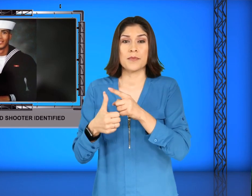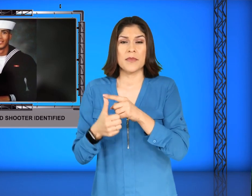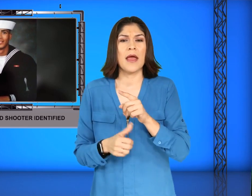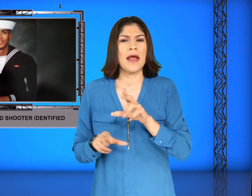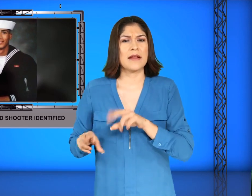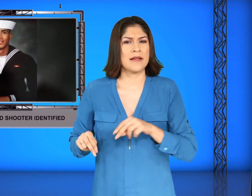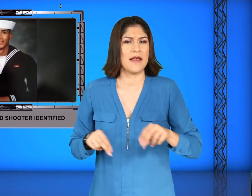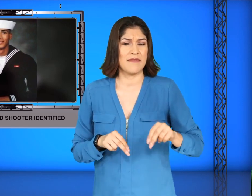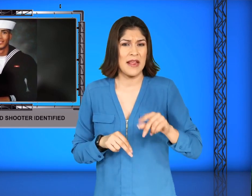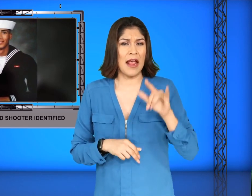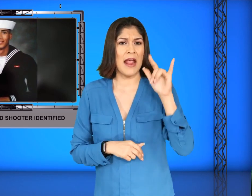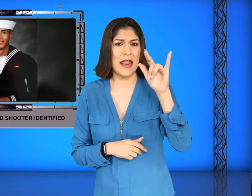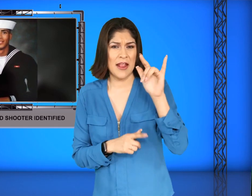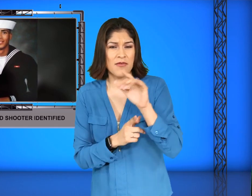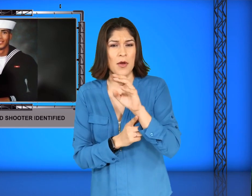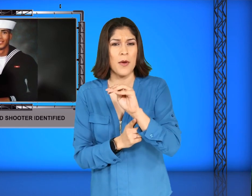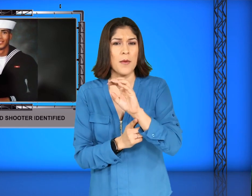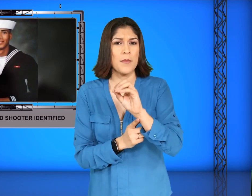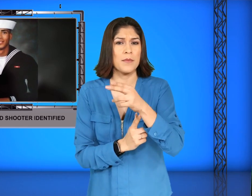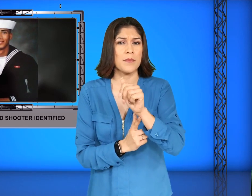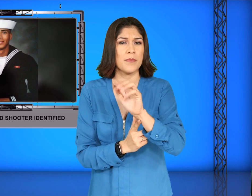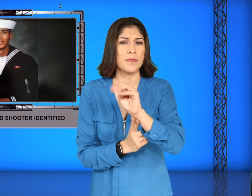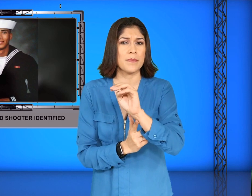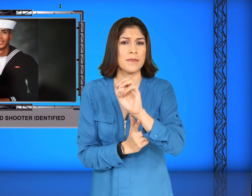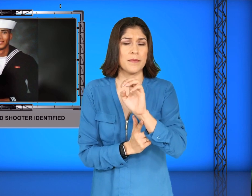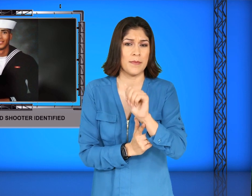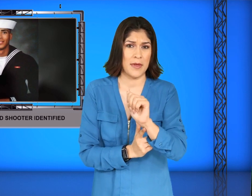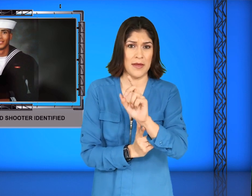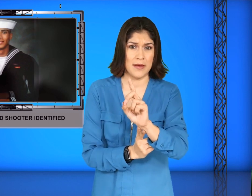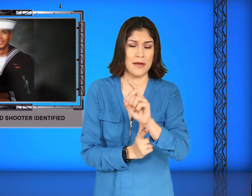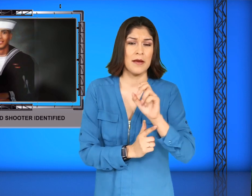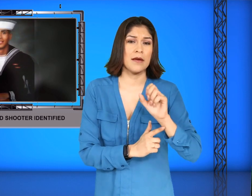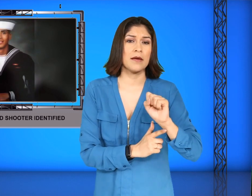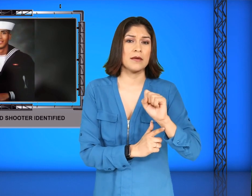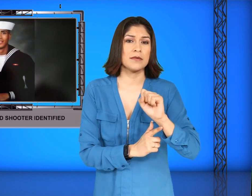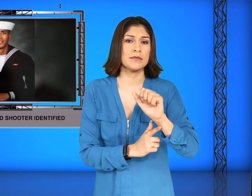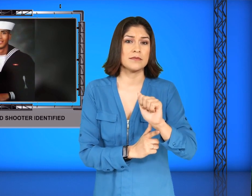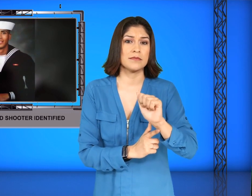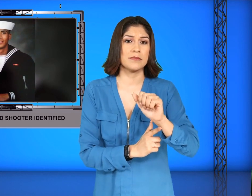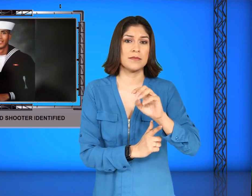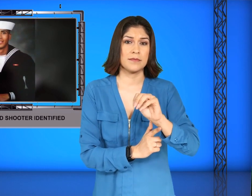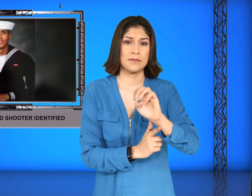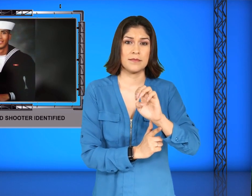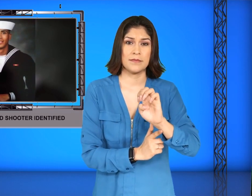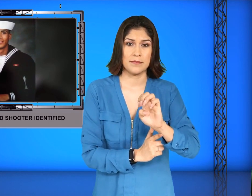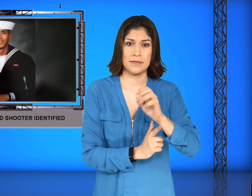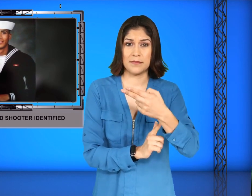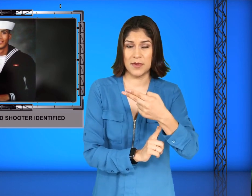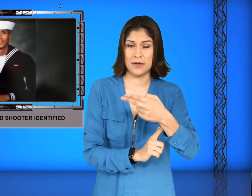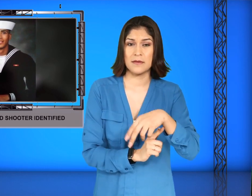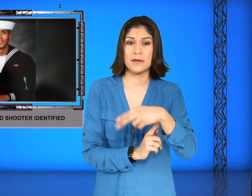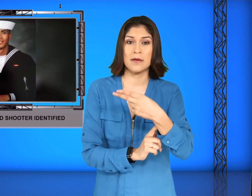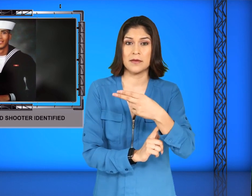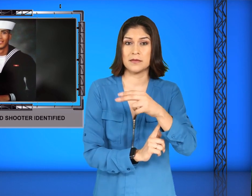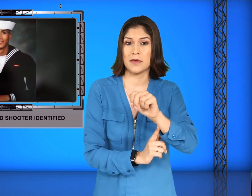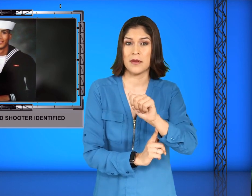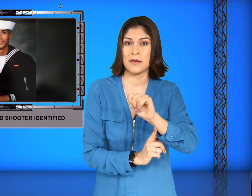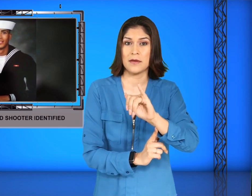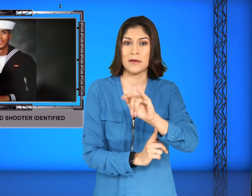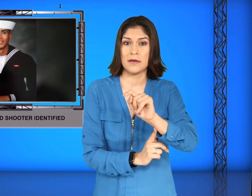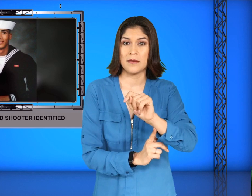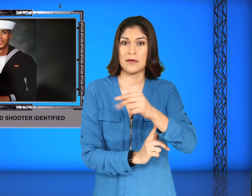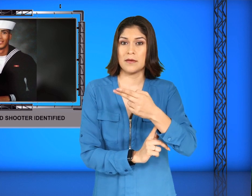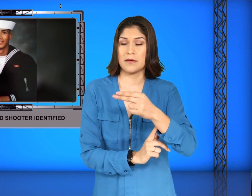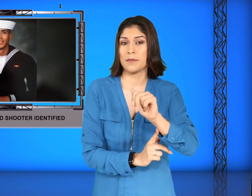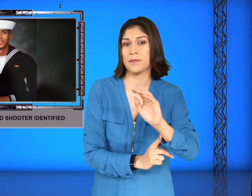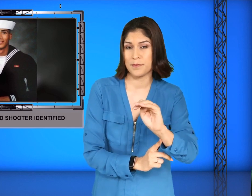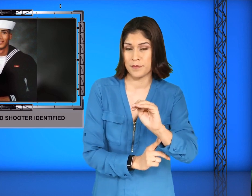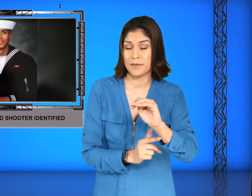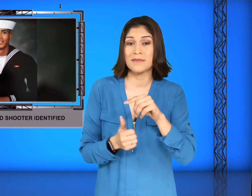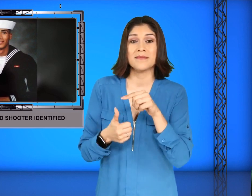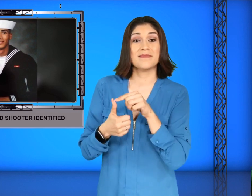Among them was naval Airman Mohammad Sameh Haitham.